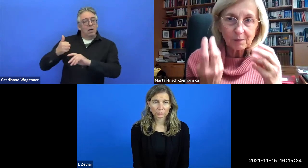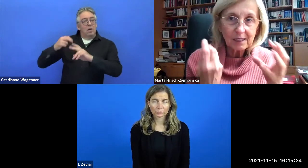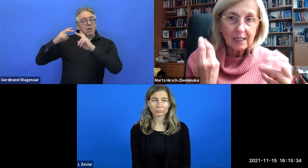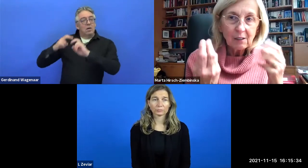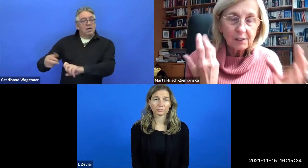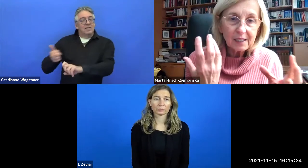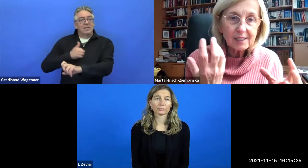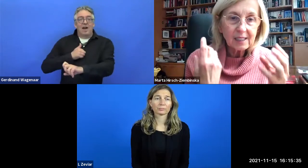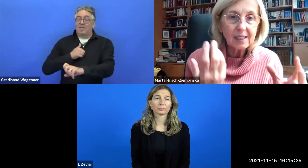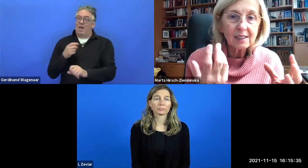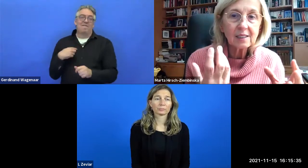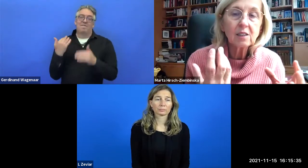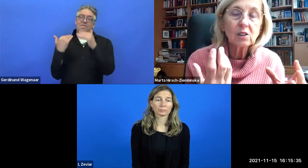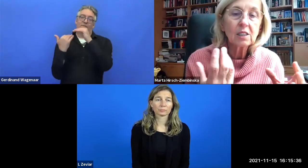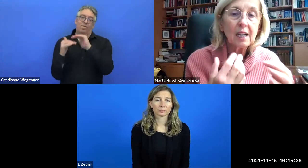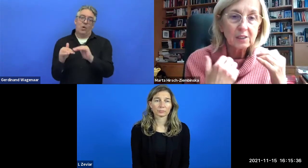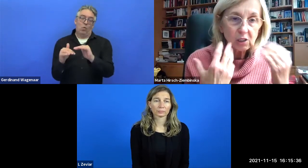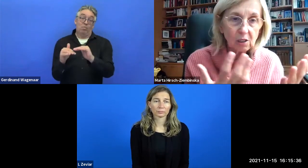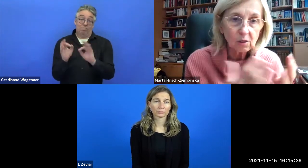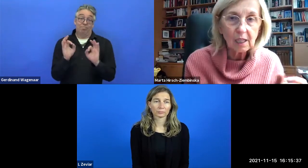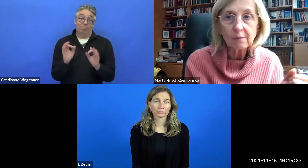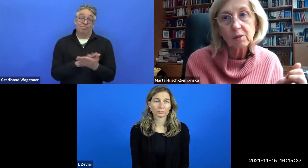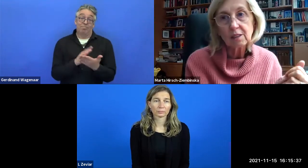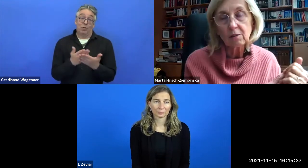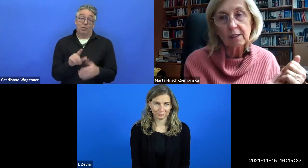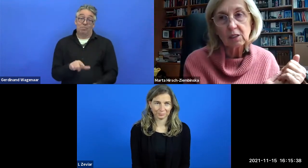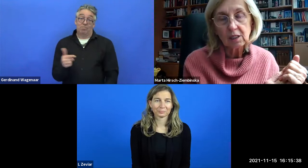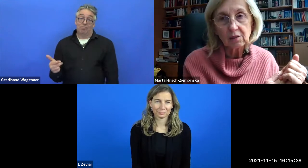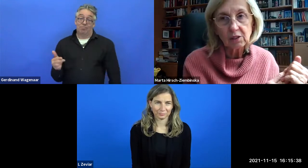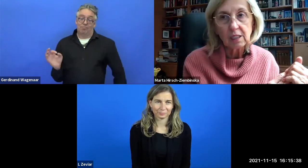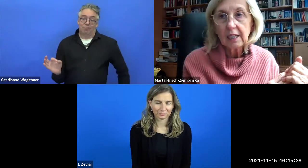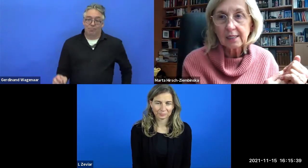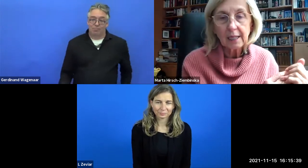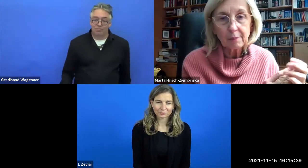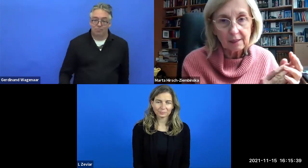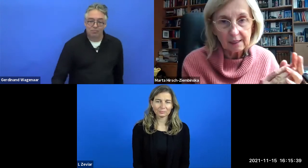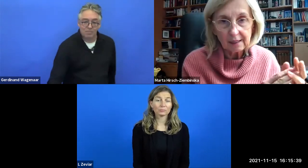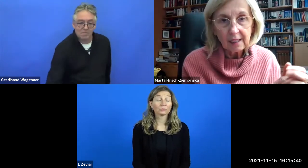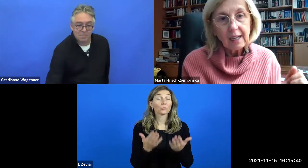and the Ombudsman feels there is an issue and she can help solve the issue if she steps in.